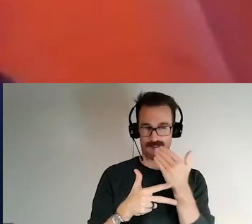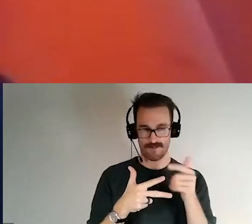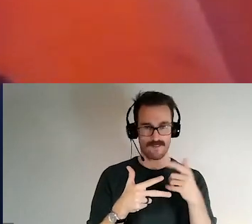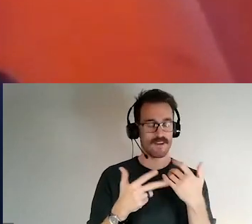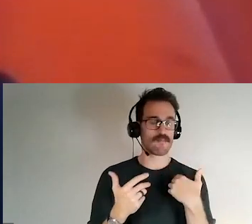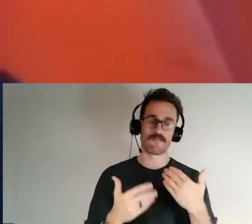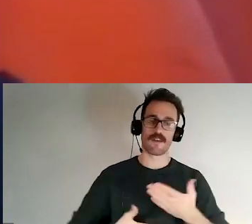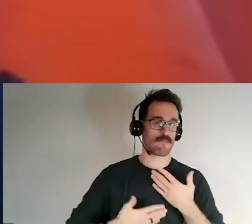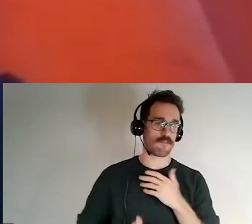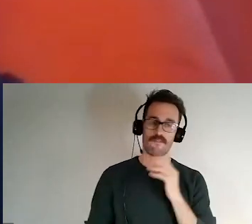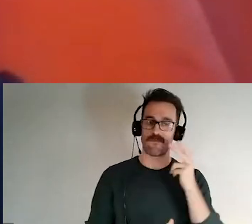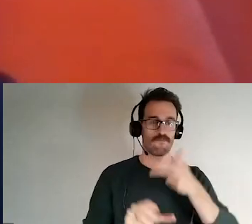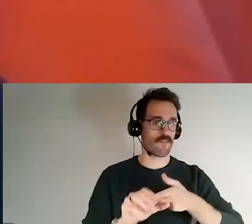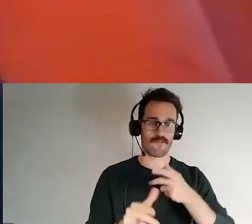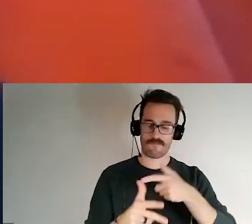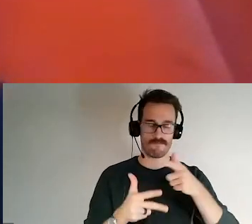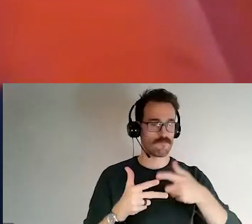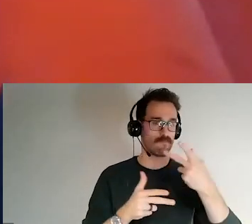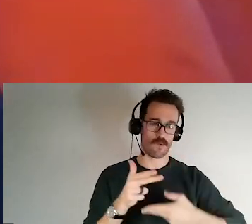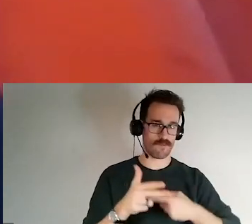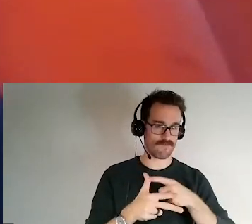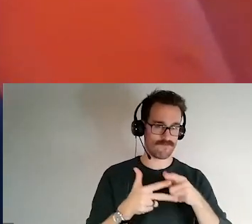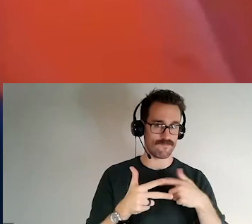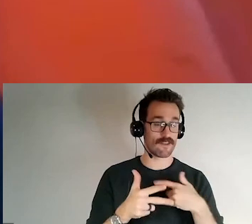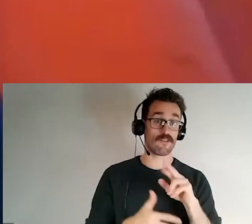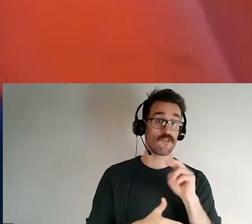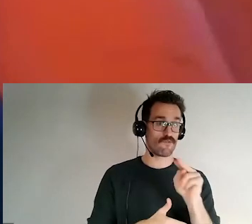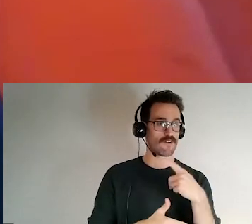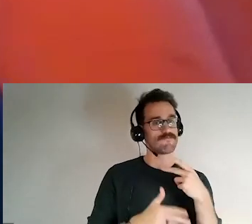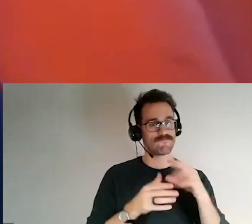REVAMPED projects. As Ron mentioned, my name is Helen Anderson and I'm the Director of